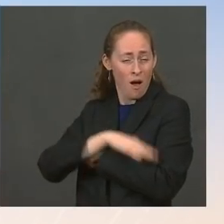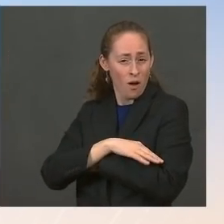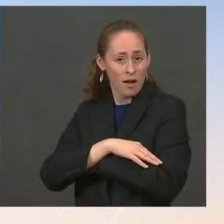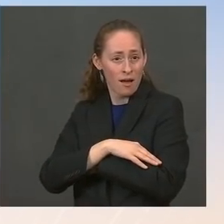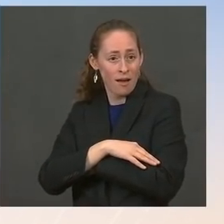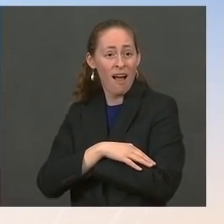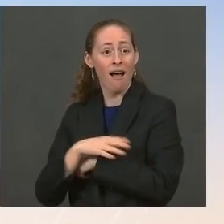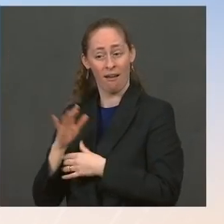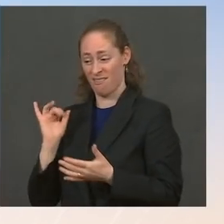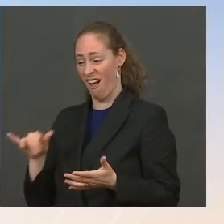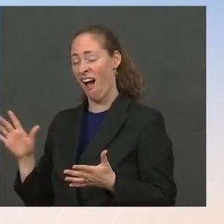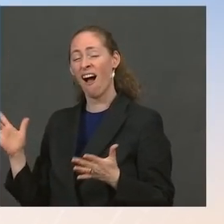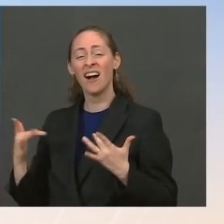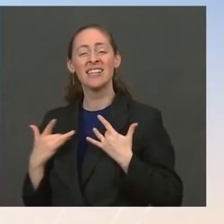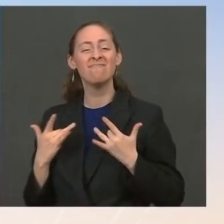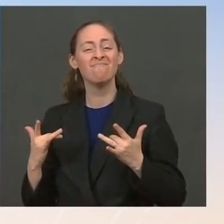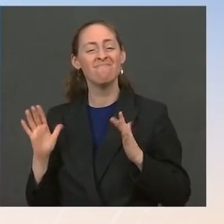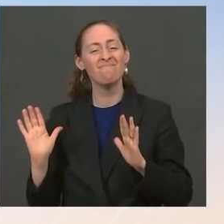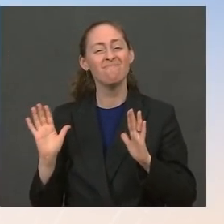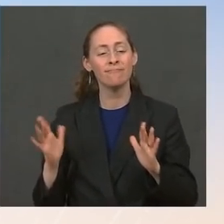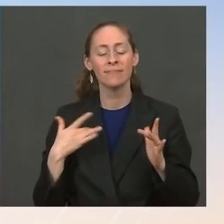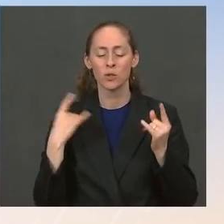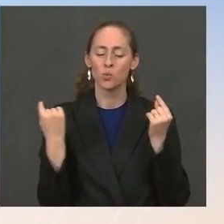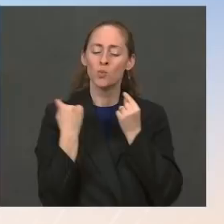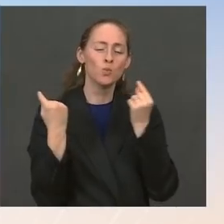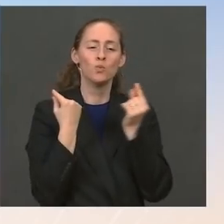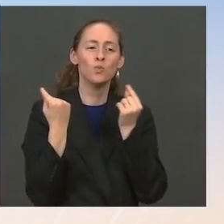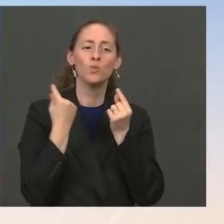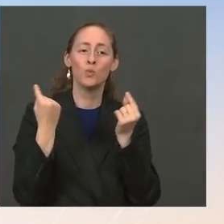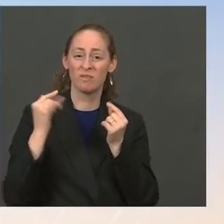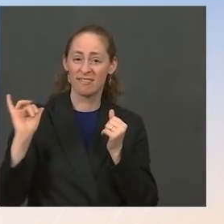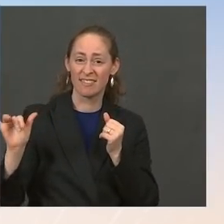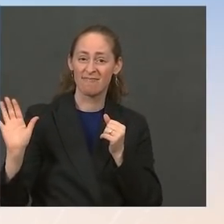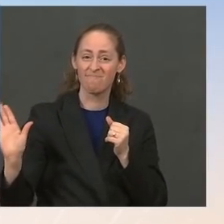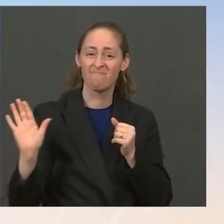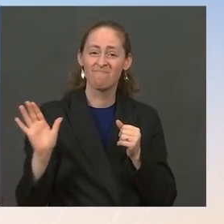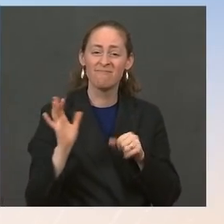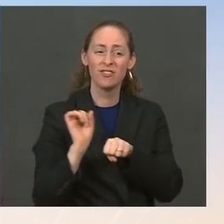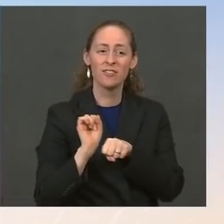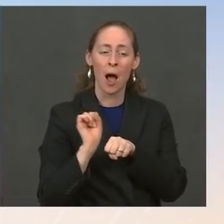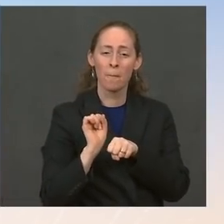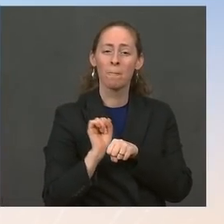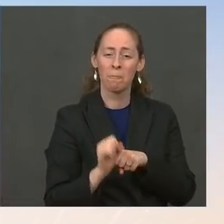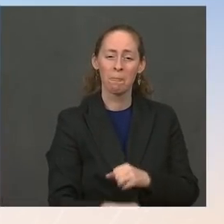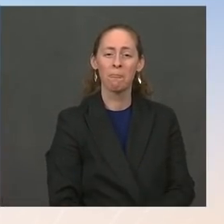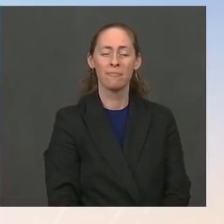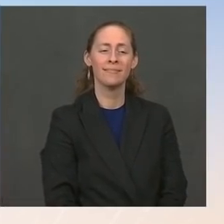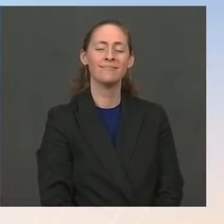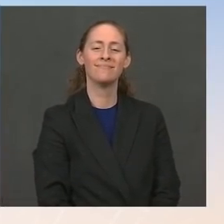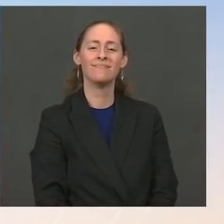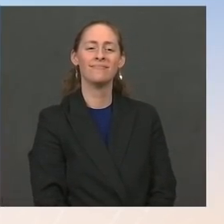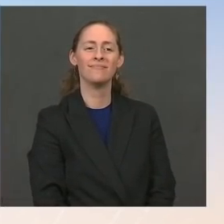And as you -- and as I would note, in the pool report -- and this may be why you're asking -- the co- -- the meetings yesterday didn't end